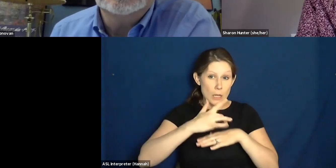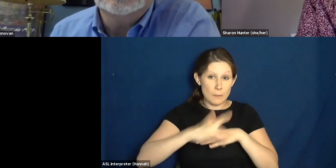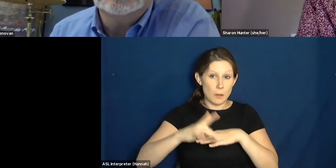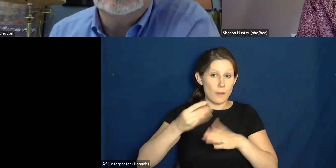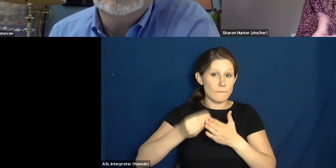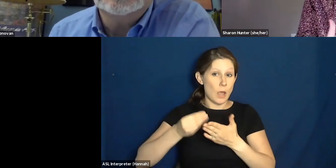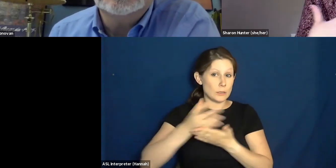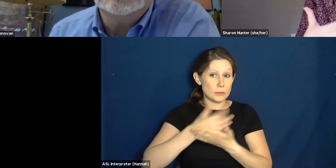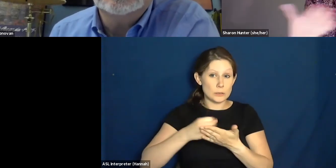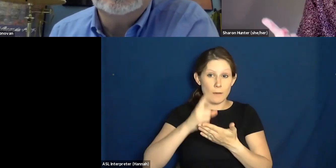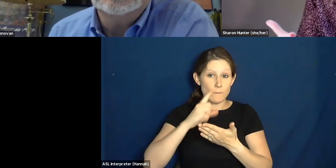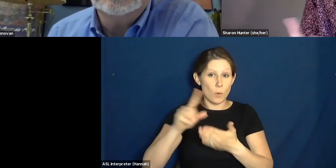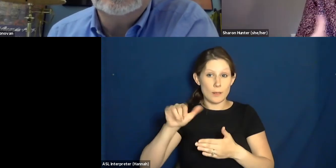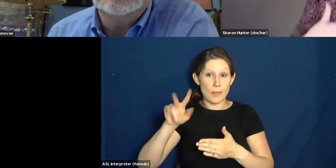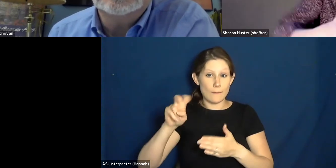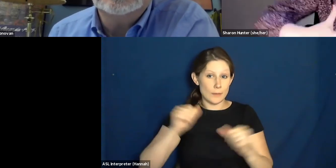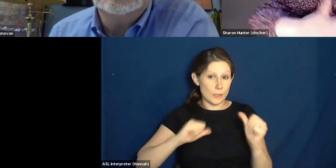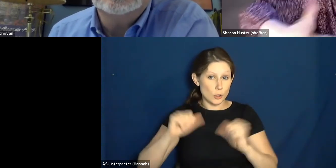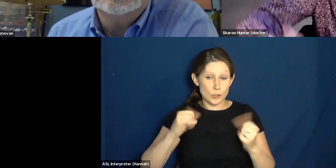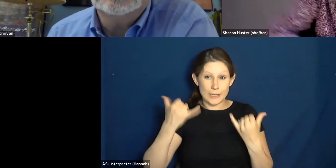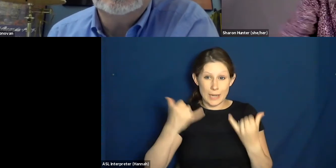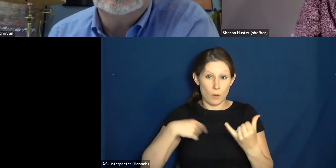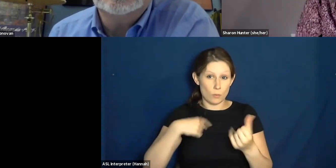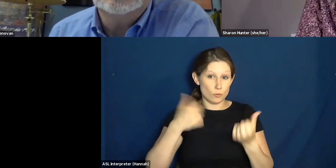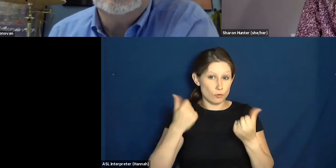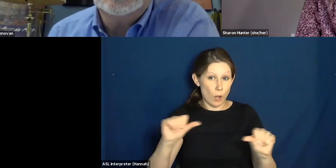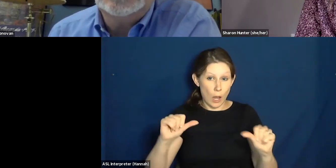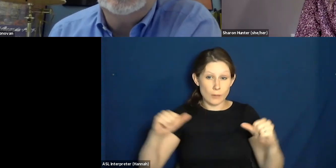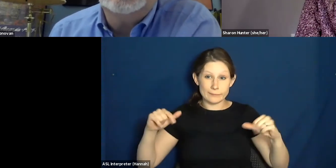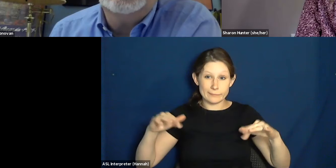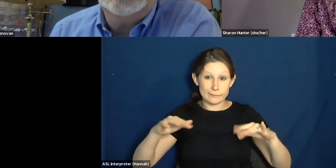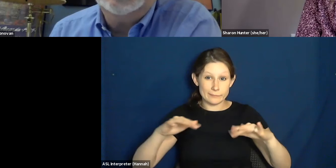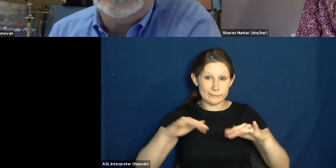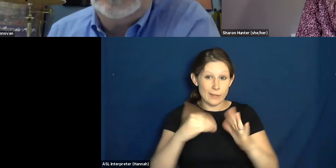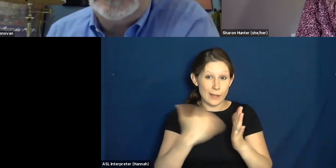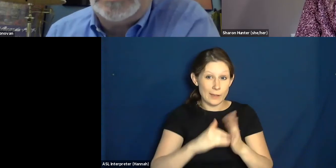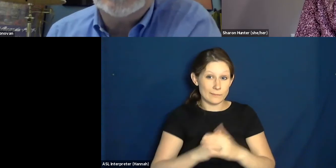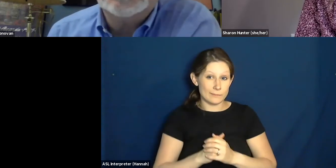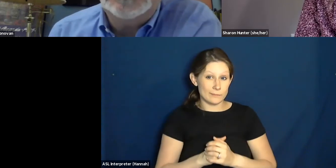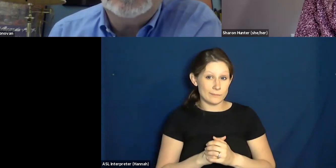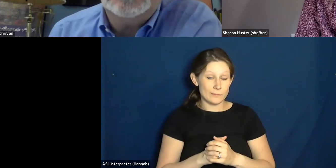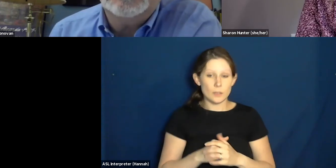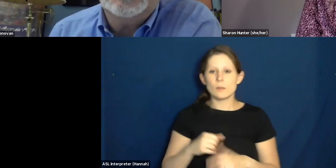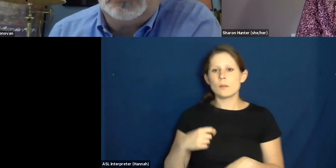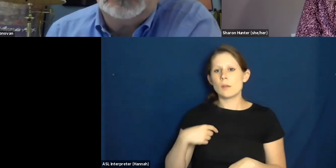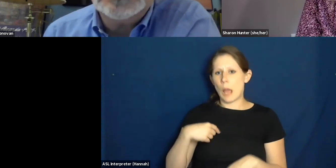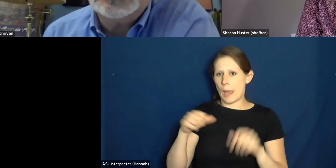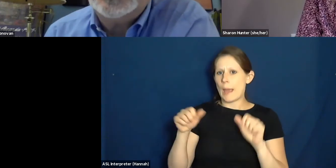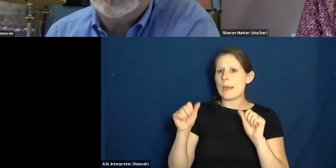live theater, now that we're trying to reemerge? -- I can speak for our own situation.